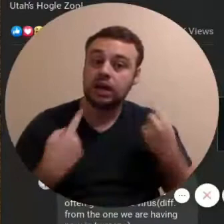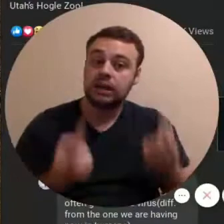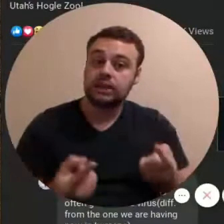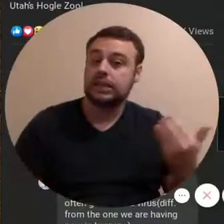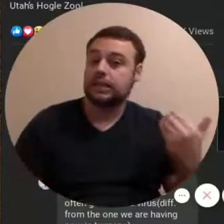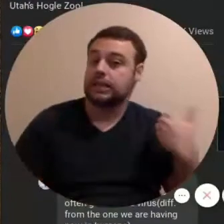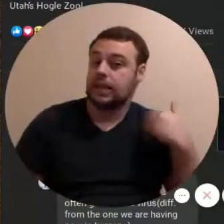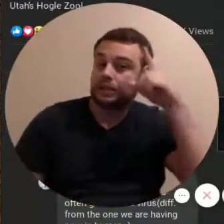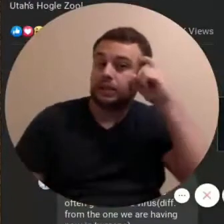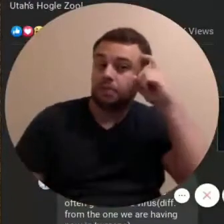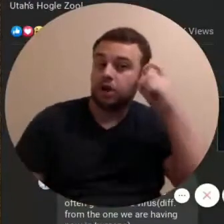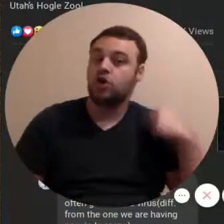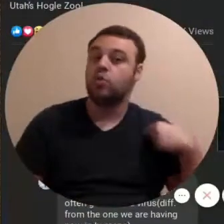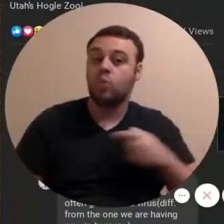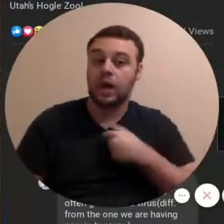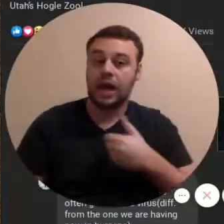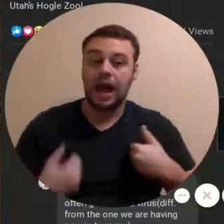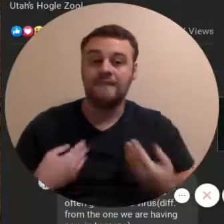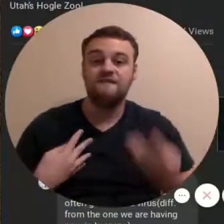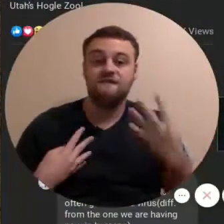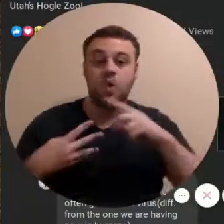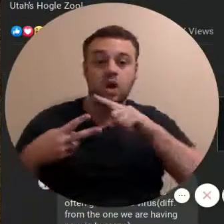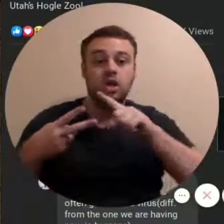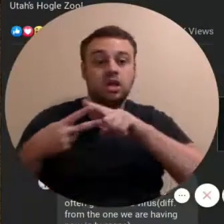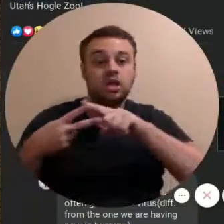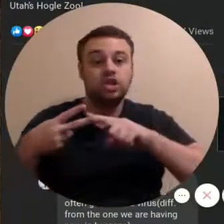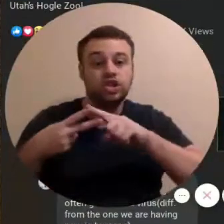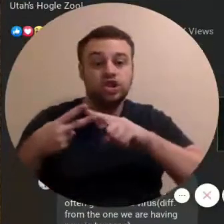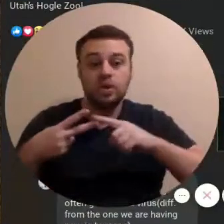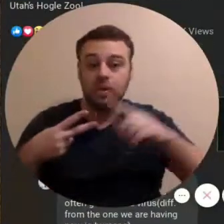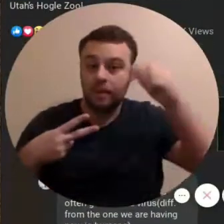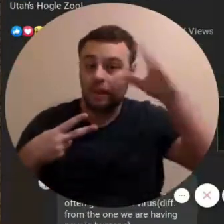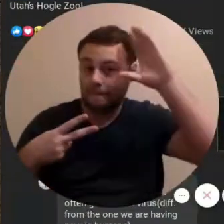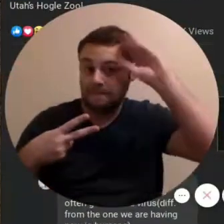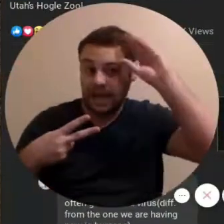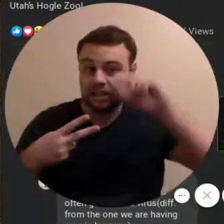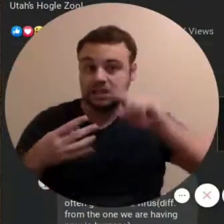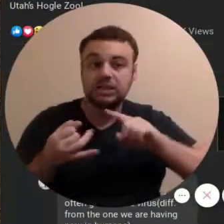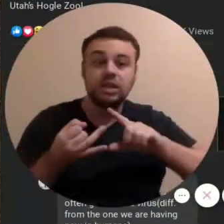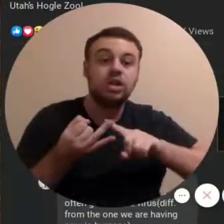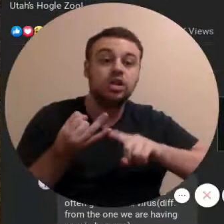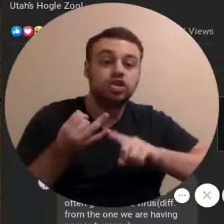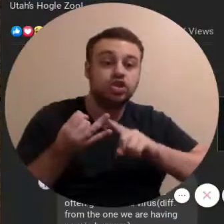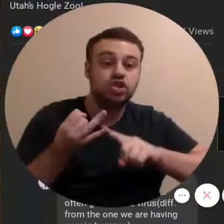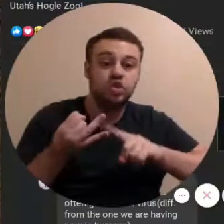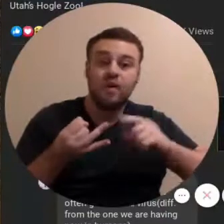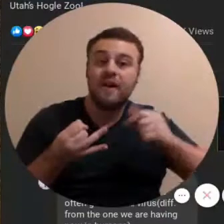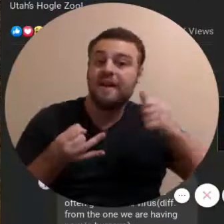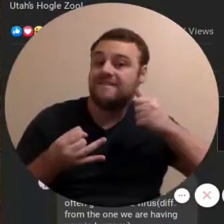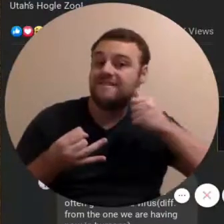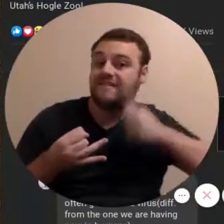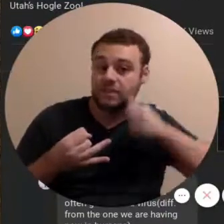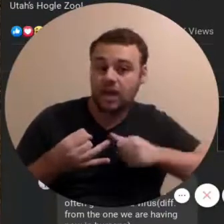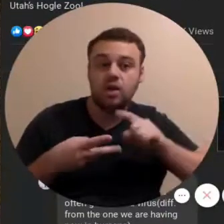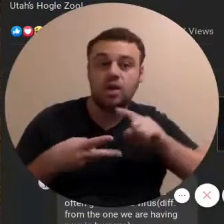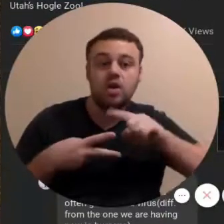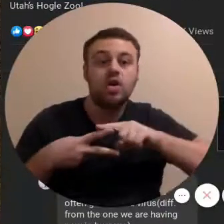Two males, two females. The male's name are: Rusty and Shadow. So, that's a female and a male right there.